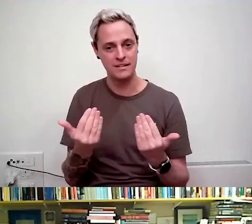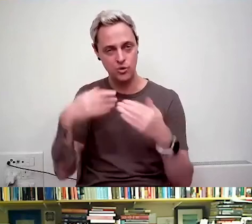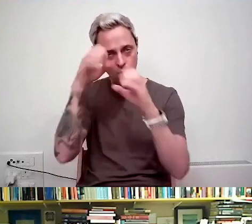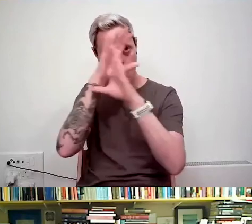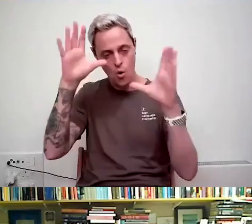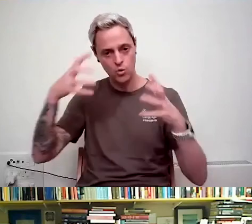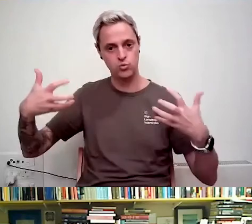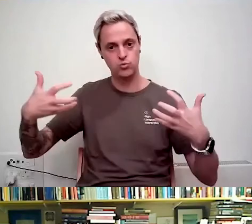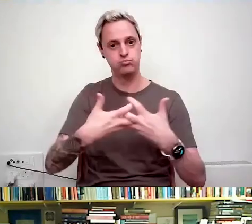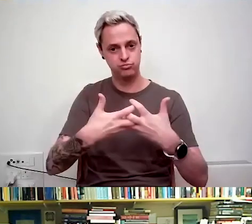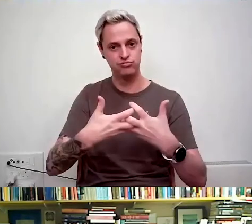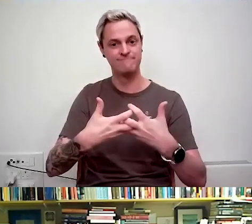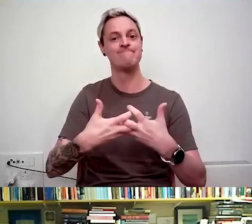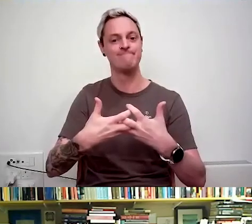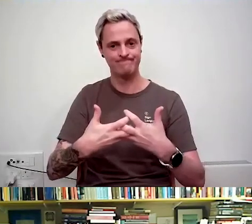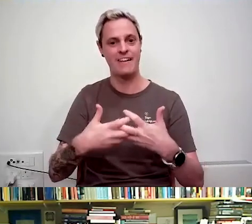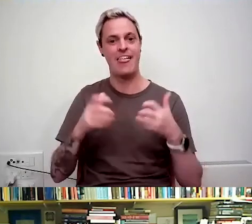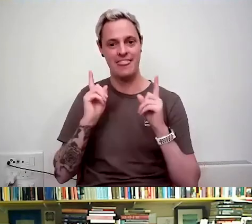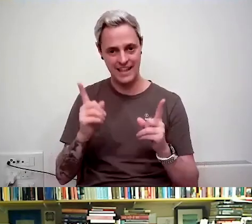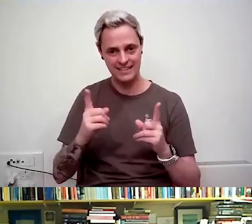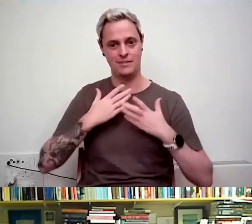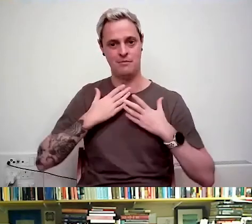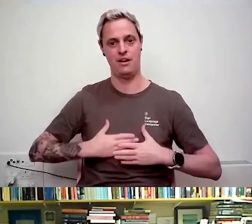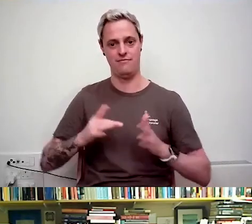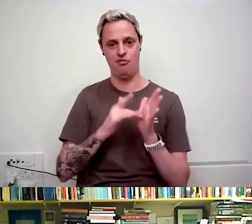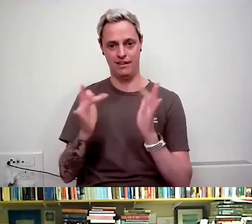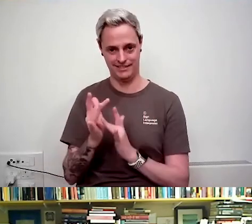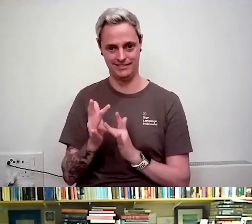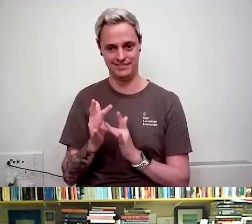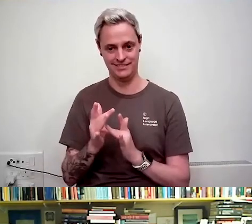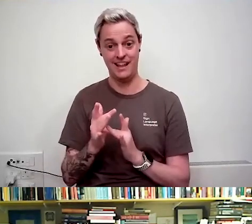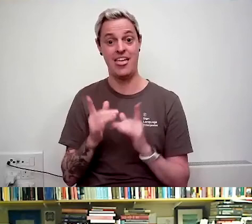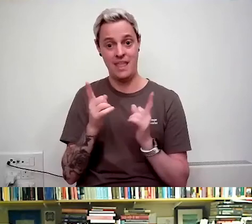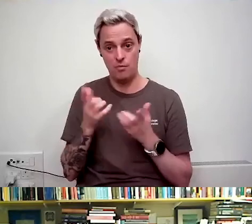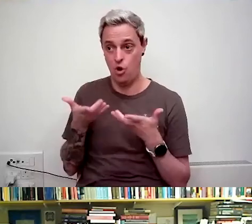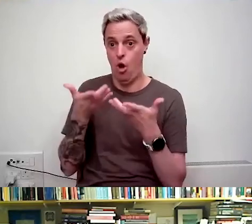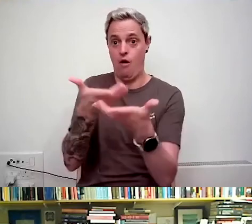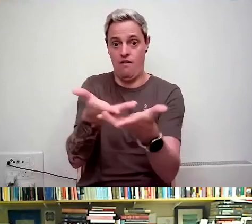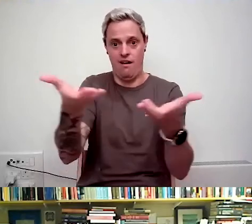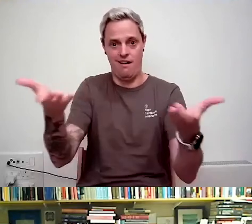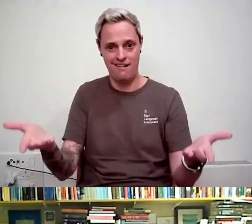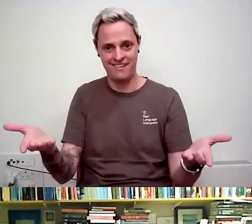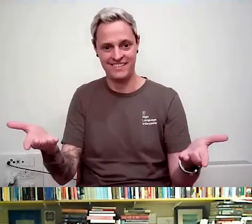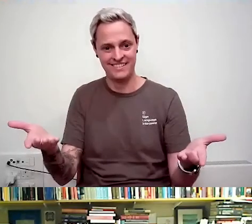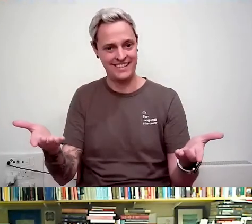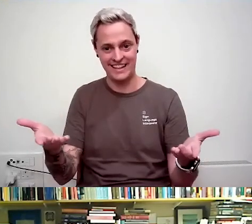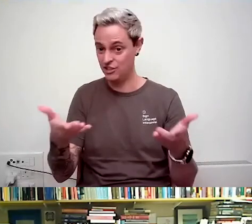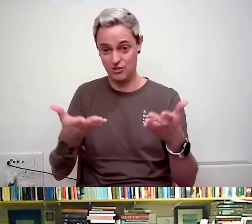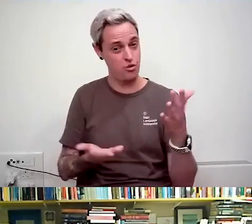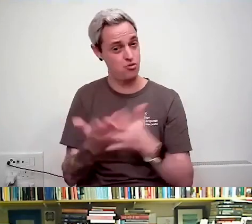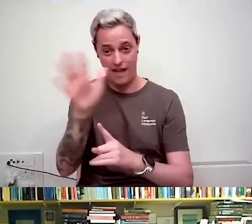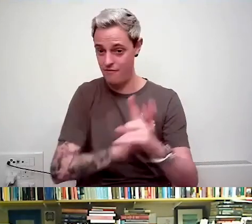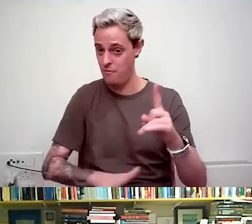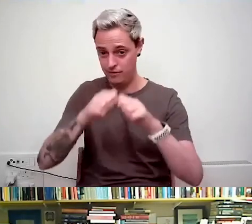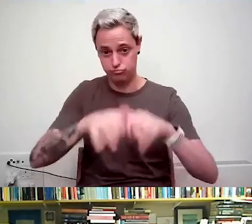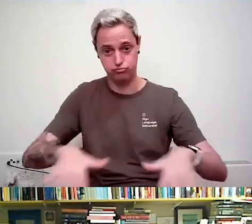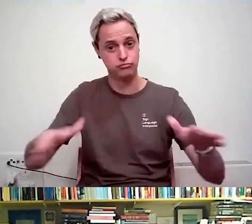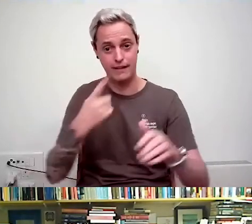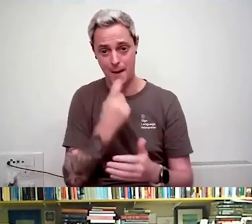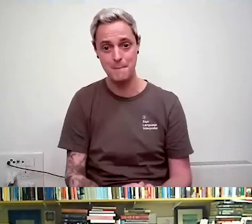as the way the body of Christ works, then we have something to offer to the world that is rotas all the way down.